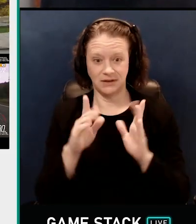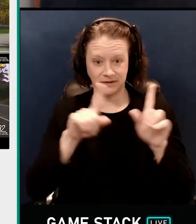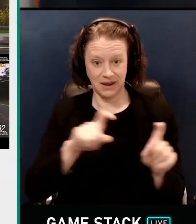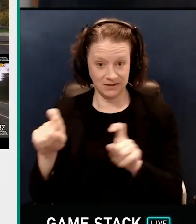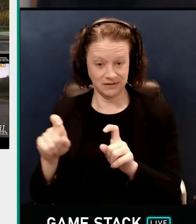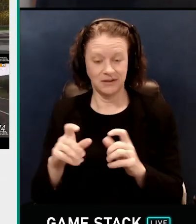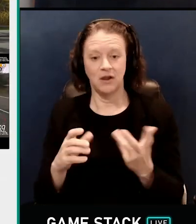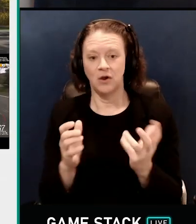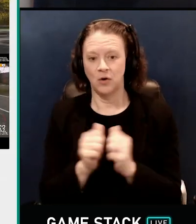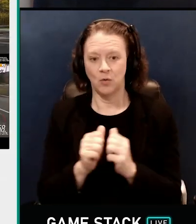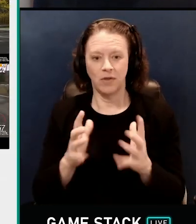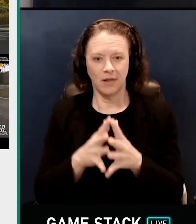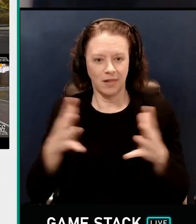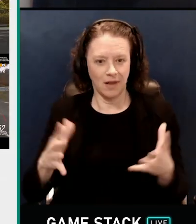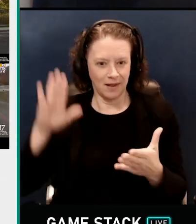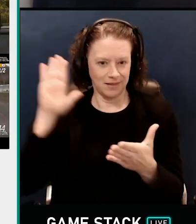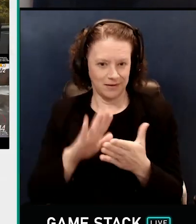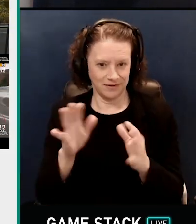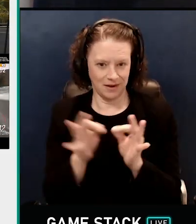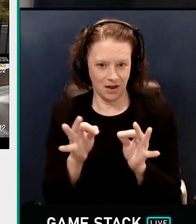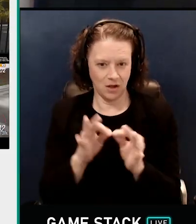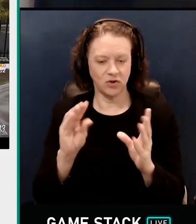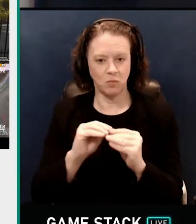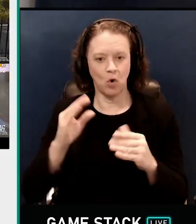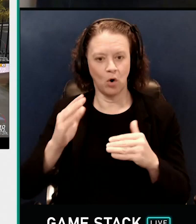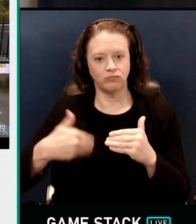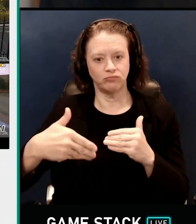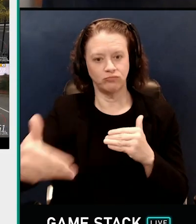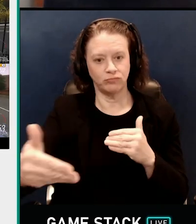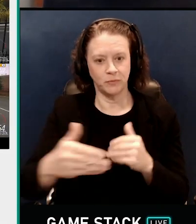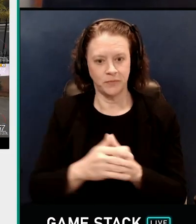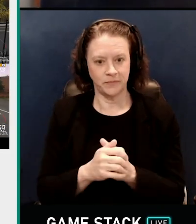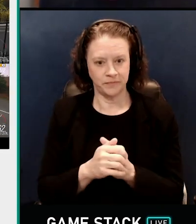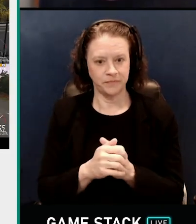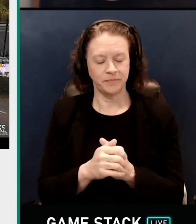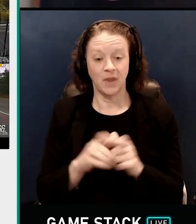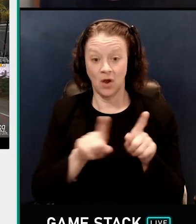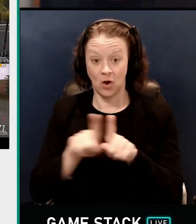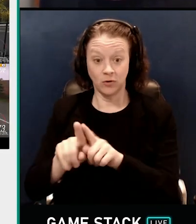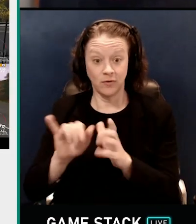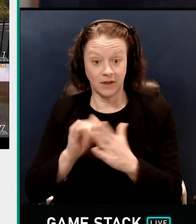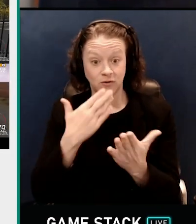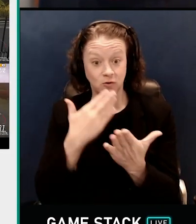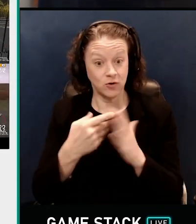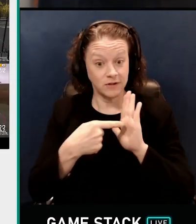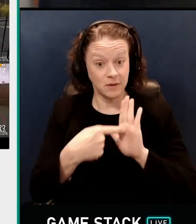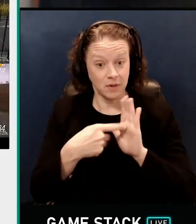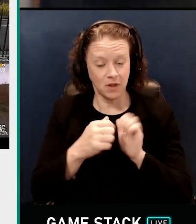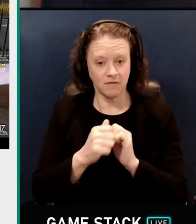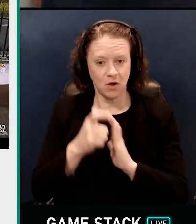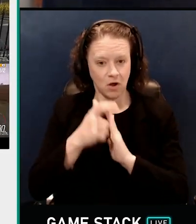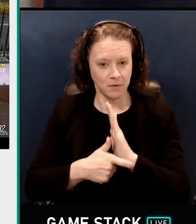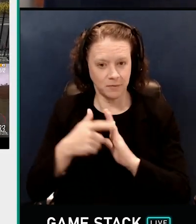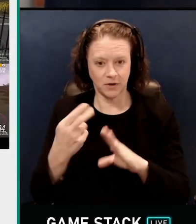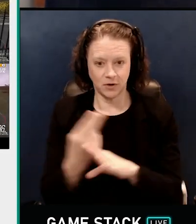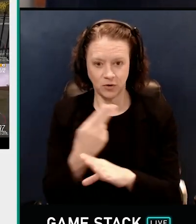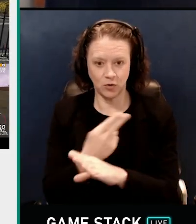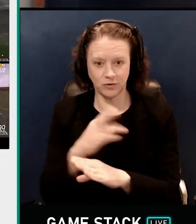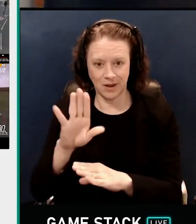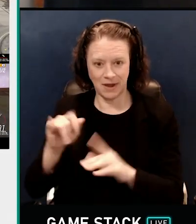lower cost on a much more regular basis. I also want to call out the fact this is a really good example of automation being used by testers